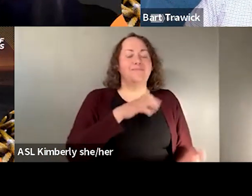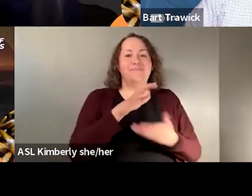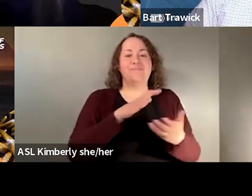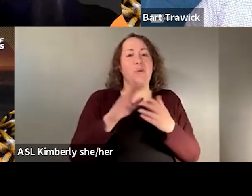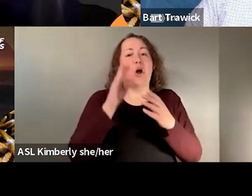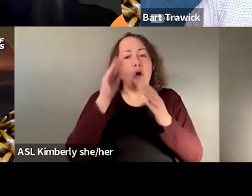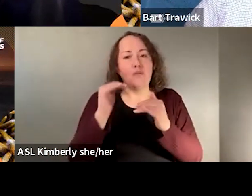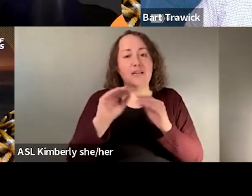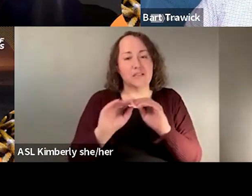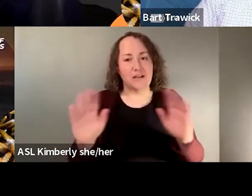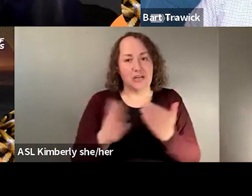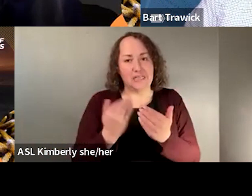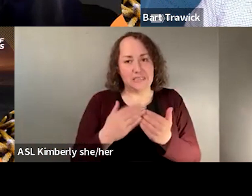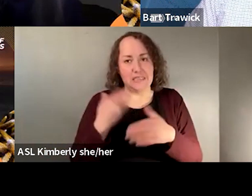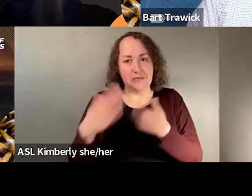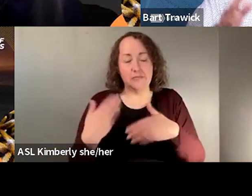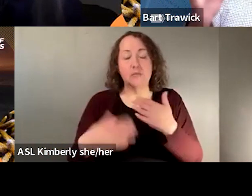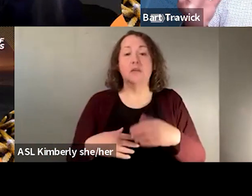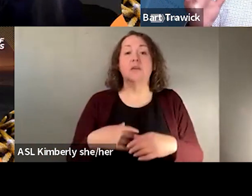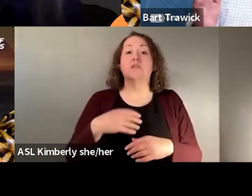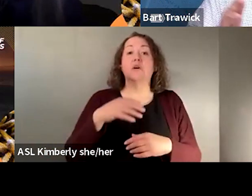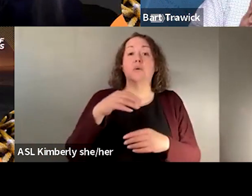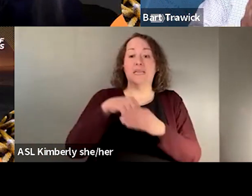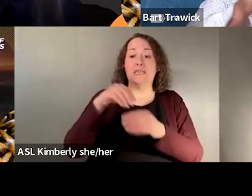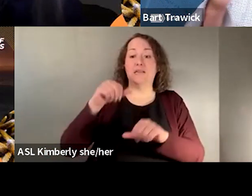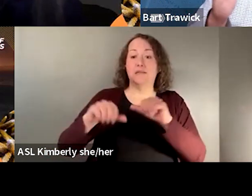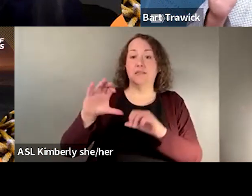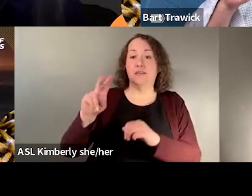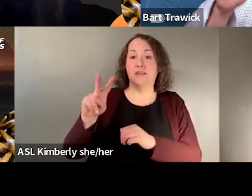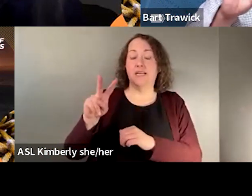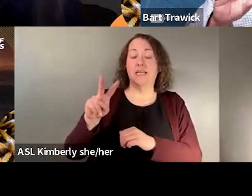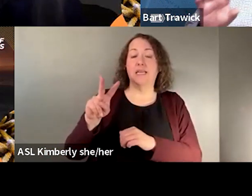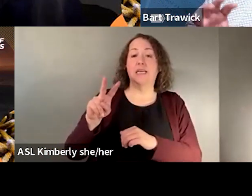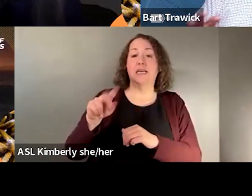When you enter the data in SciENcv, when the -- when the dialog comes up and you're entering